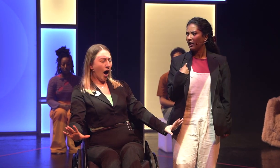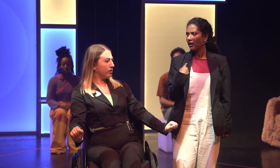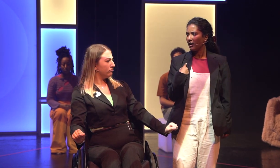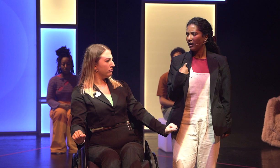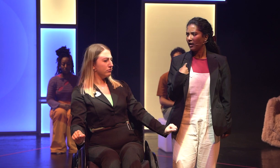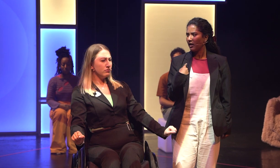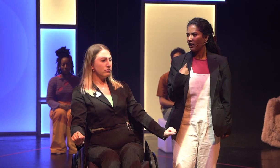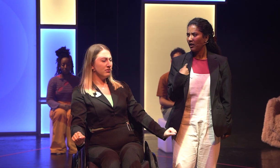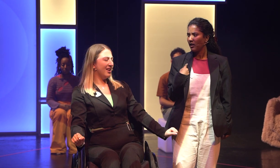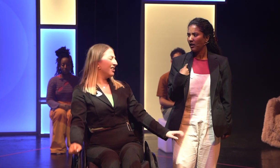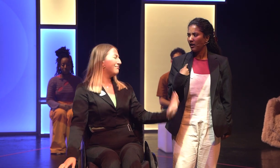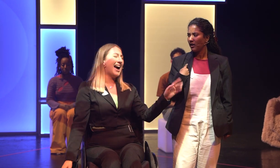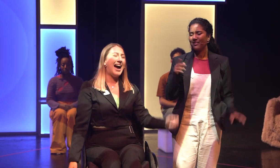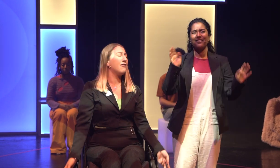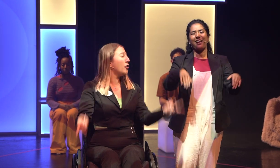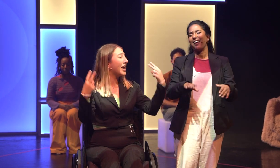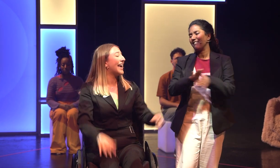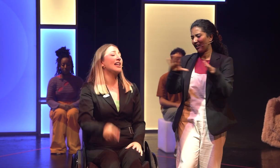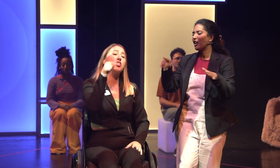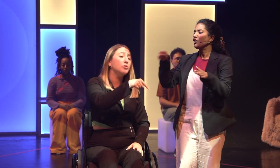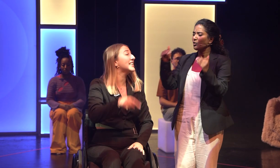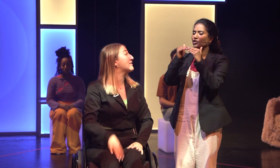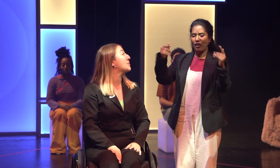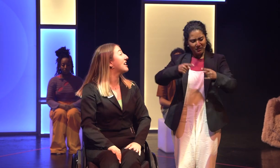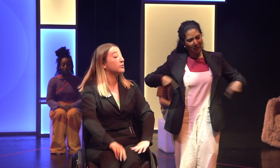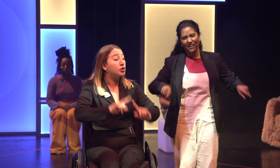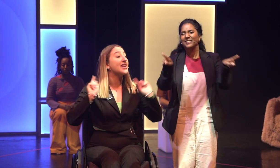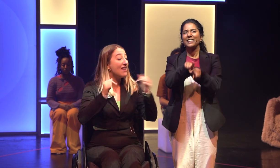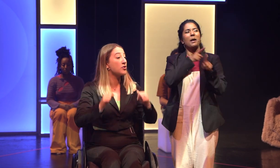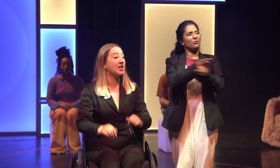Nah, fuck it girl, you deserve to be here as much as everyone